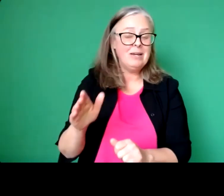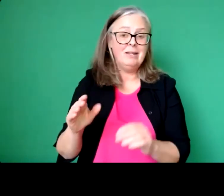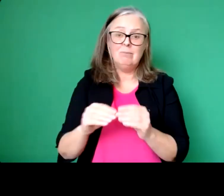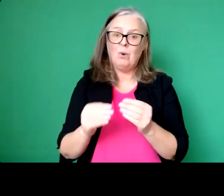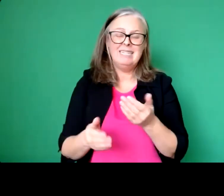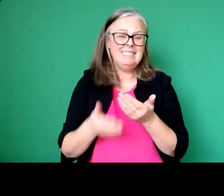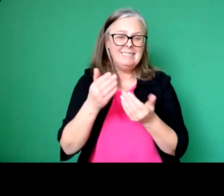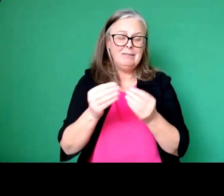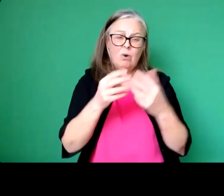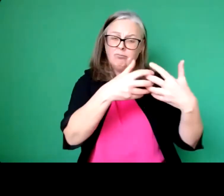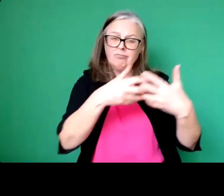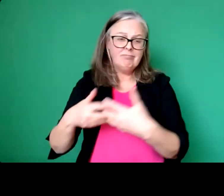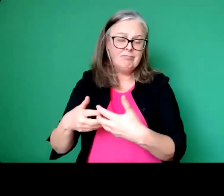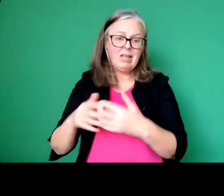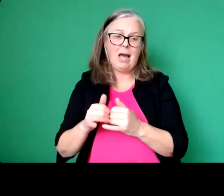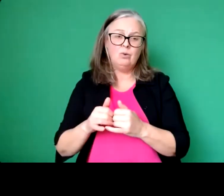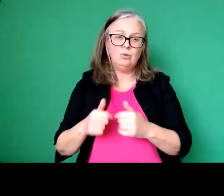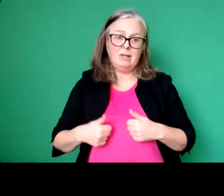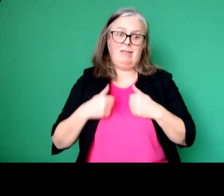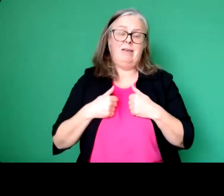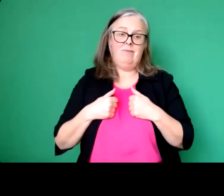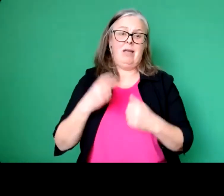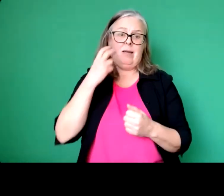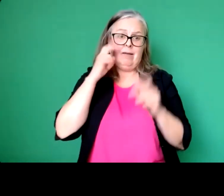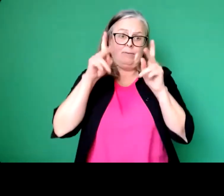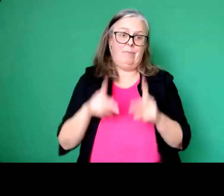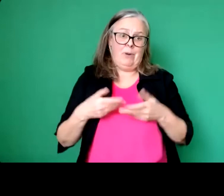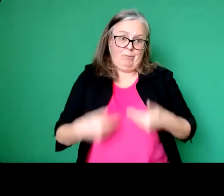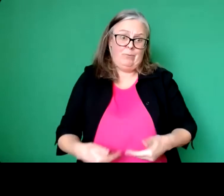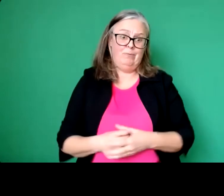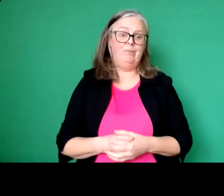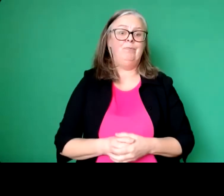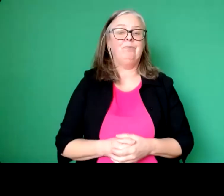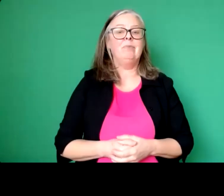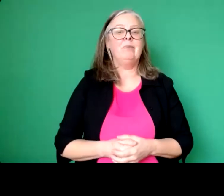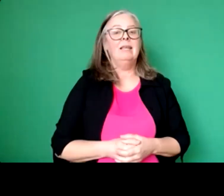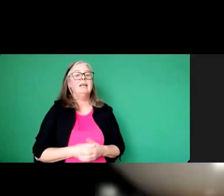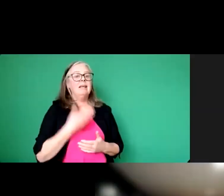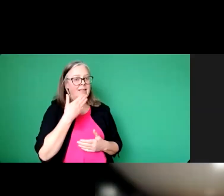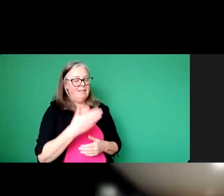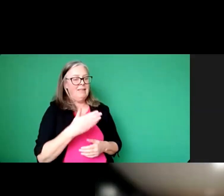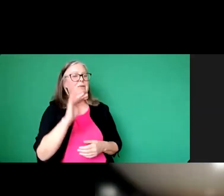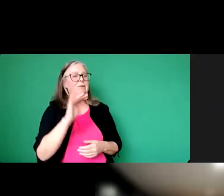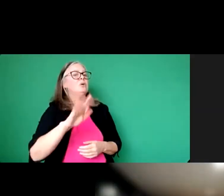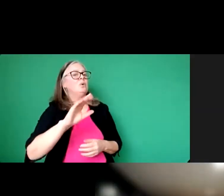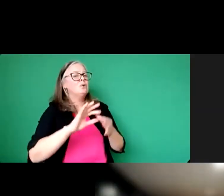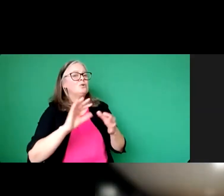world as a blind person thank you and bill tell us your story how you chose to work with a dog